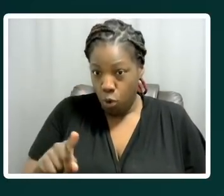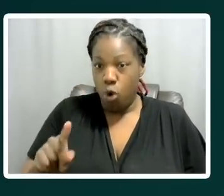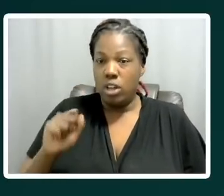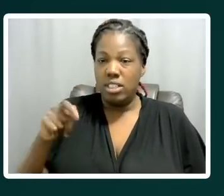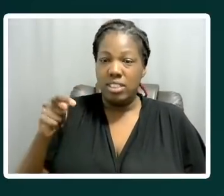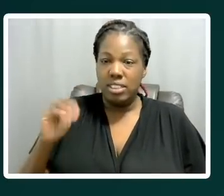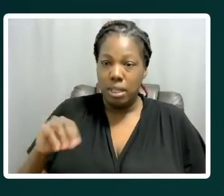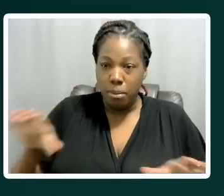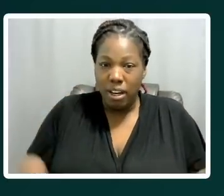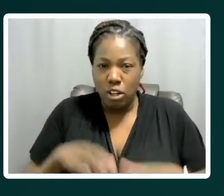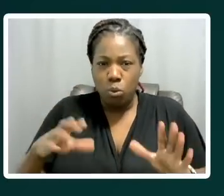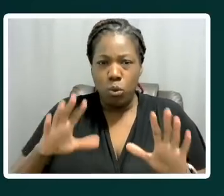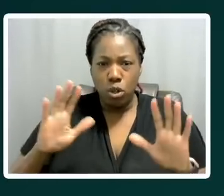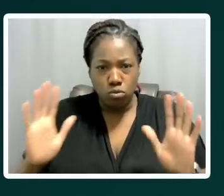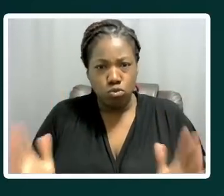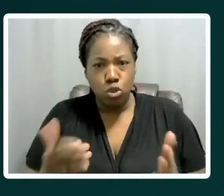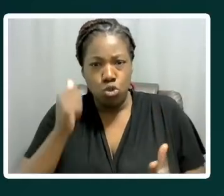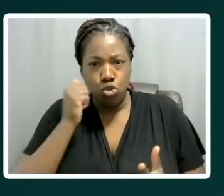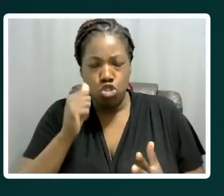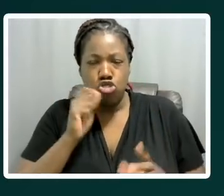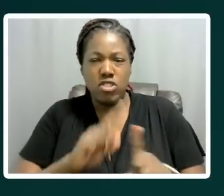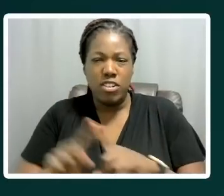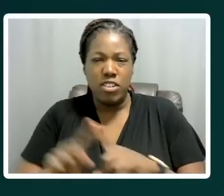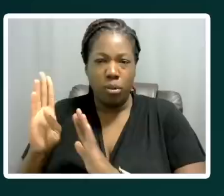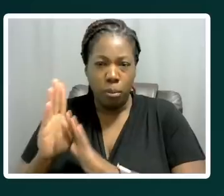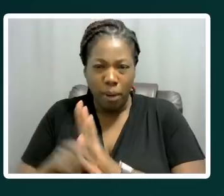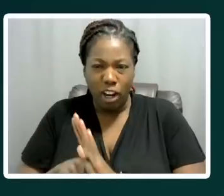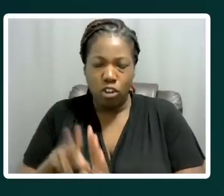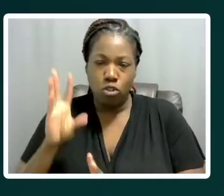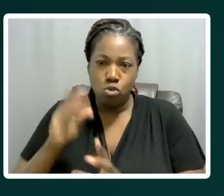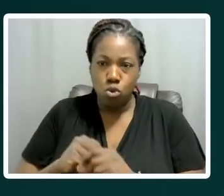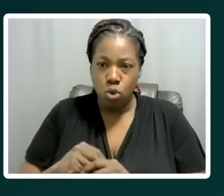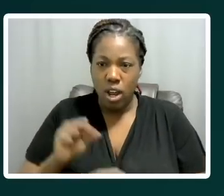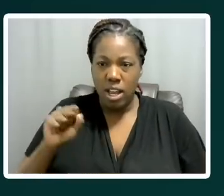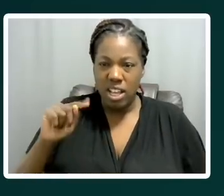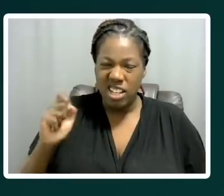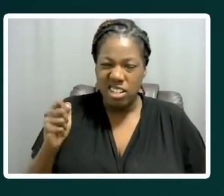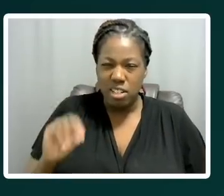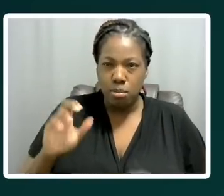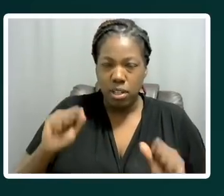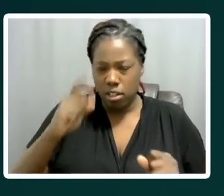backgrounds and experiences to join the world of STEAM as they see themselves in these characters.